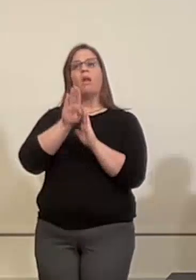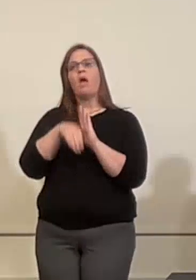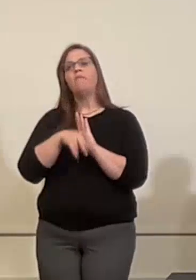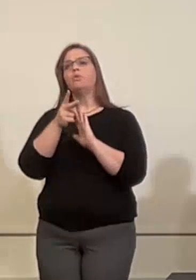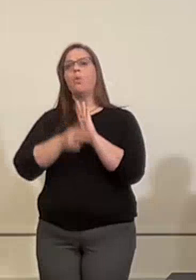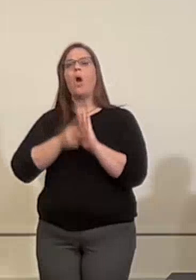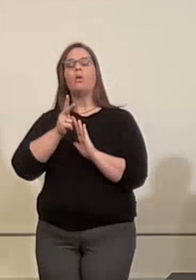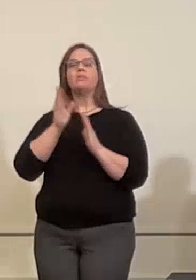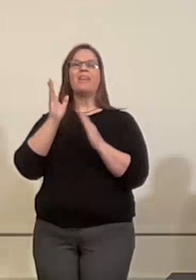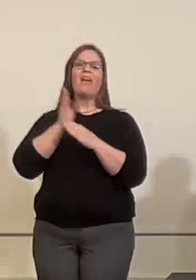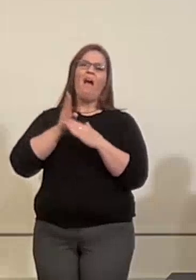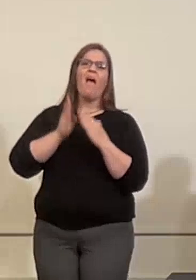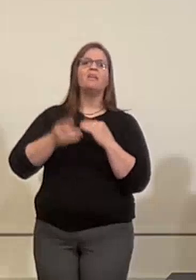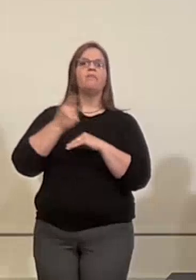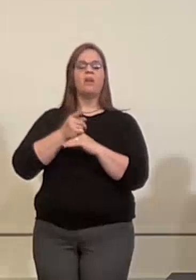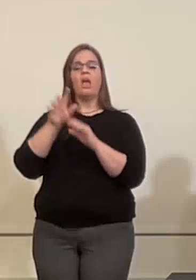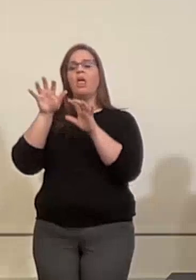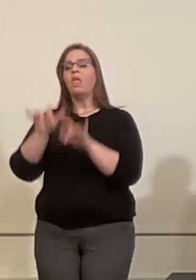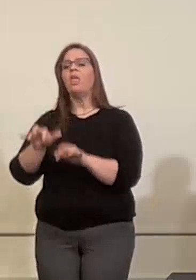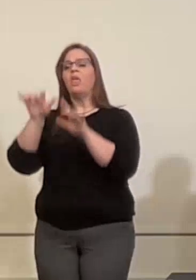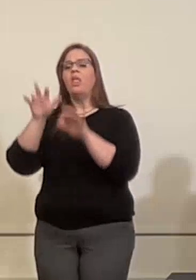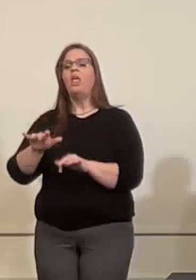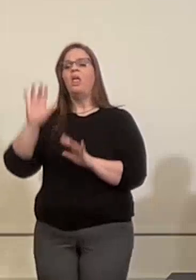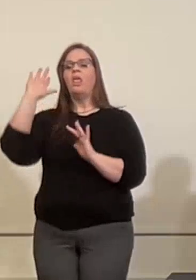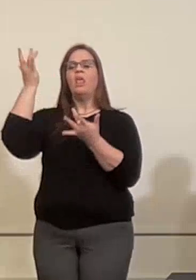end of the day it was taking 20 minutes.